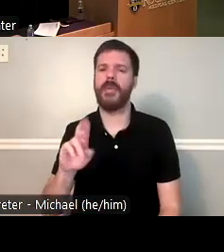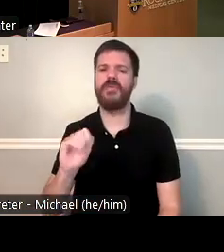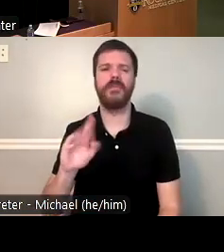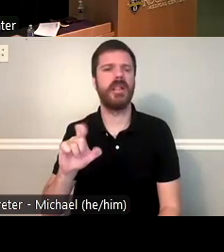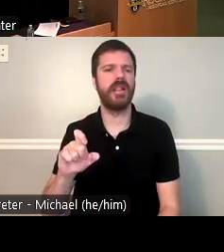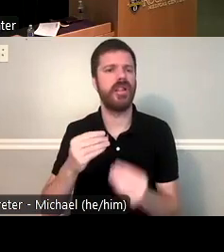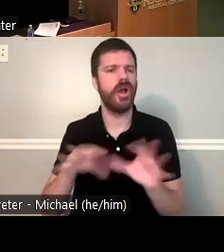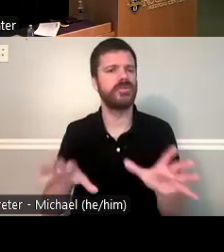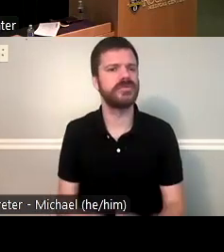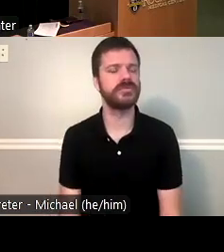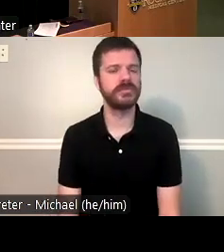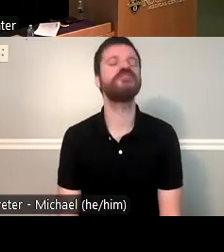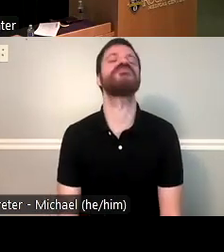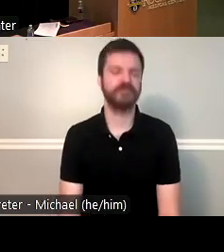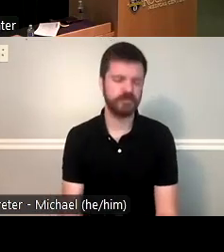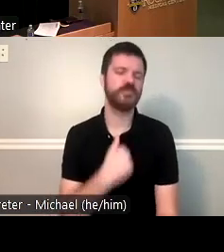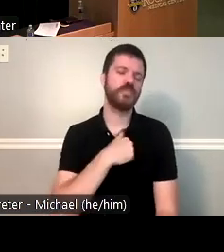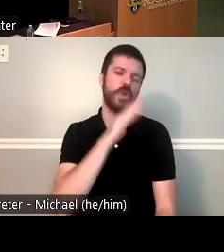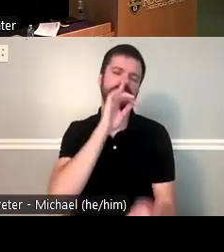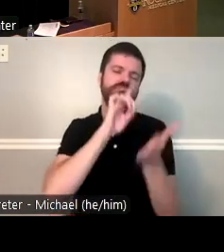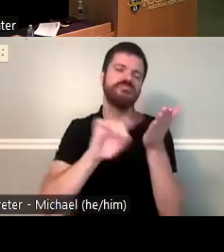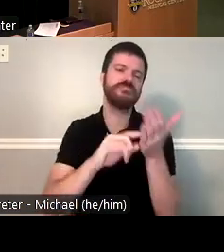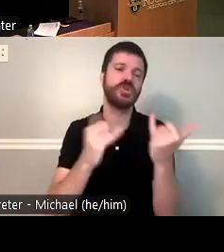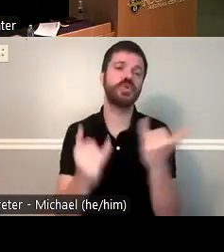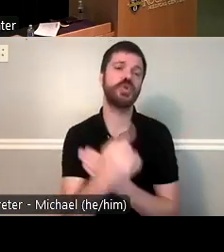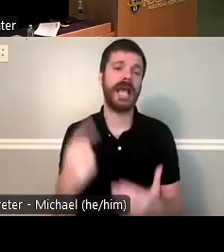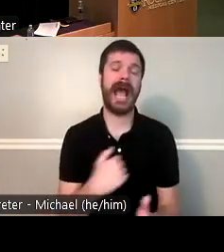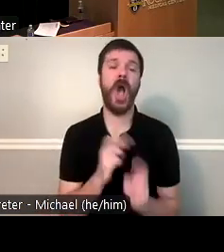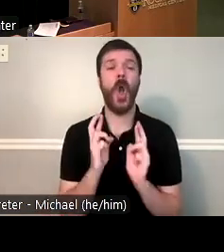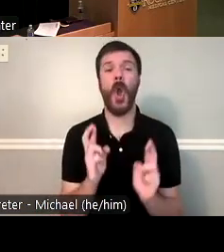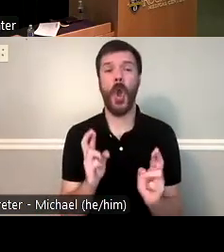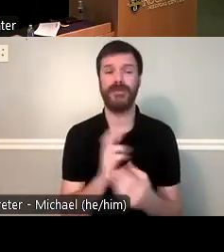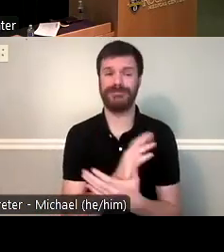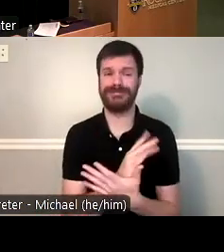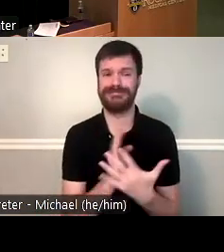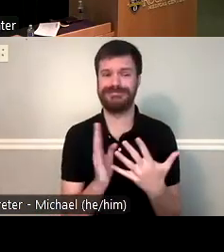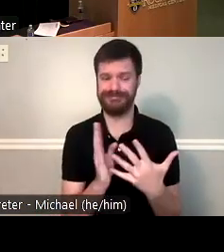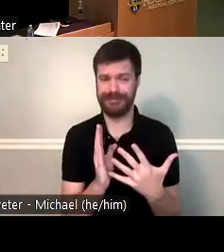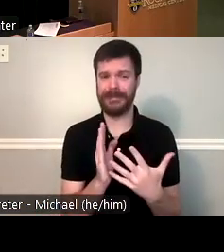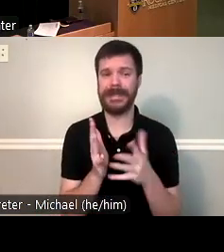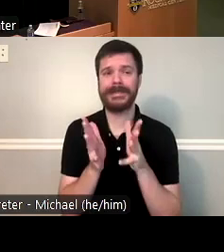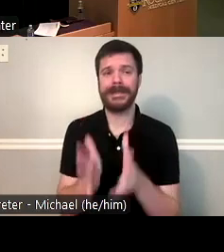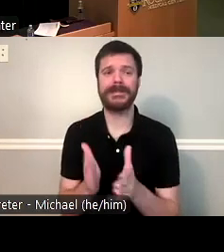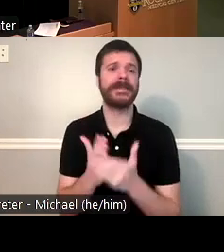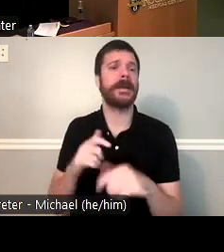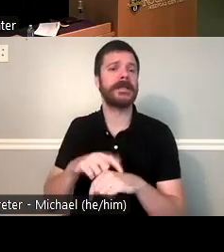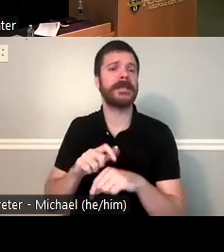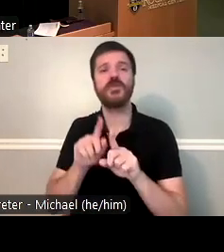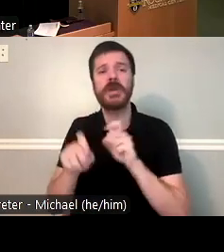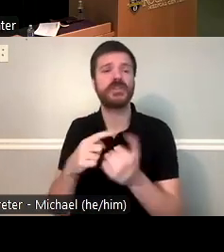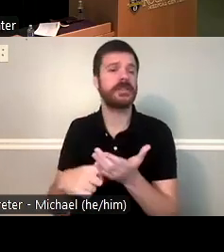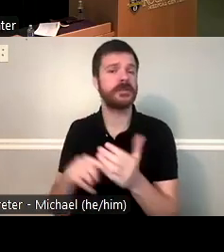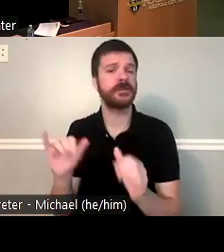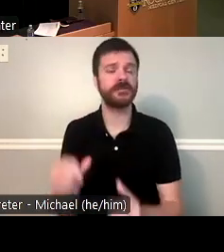at that today um I hope to get through time that we have some time for for questions and discussion